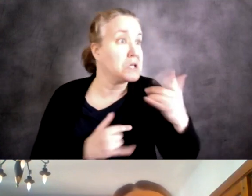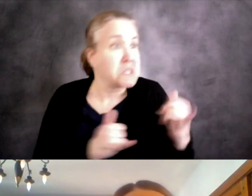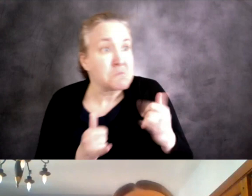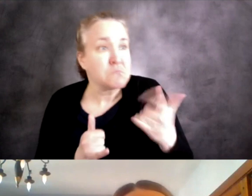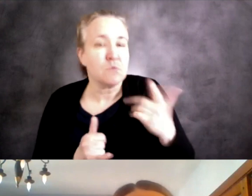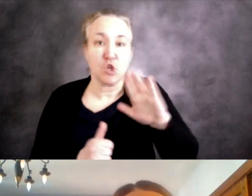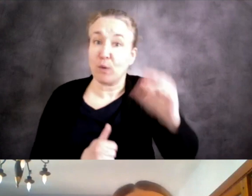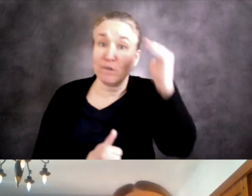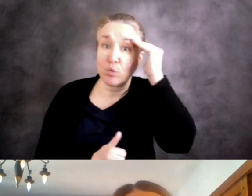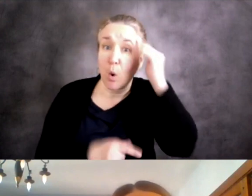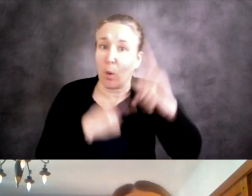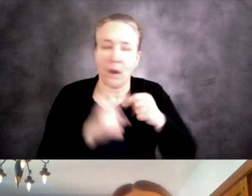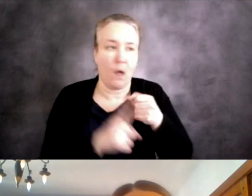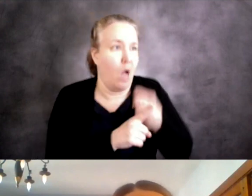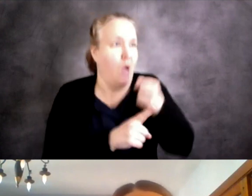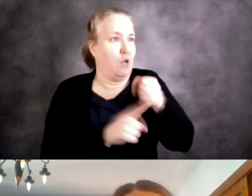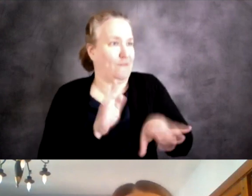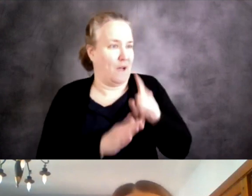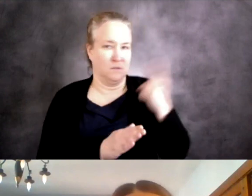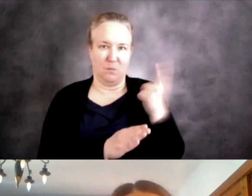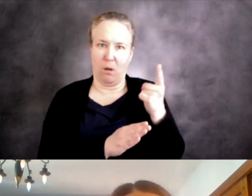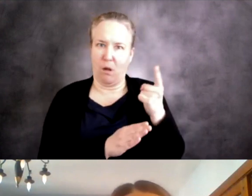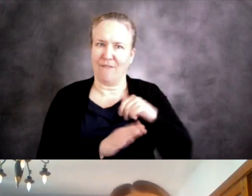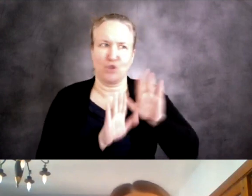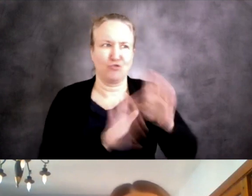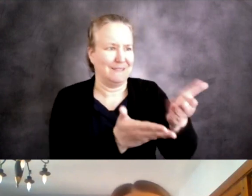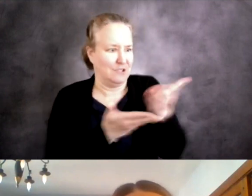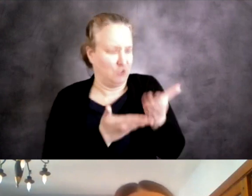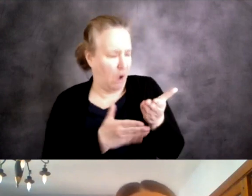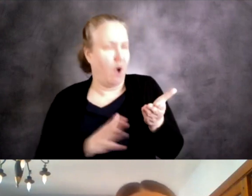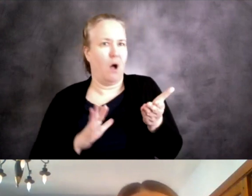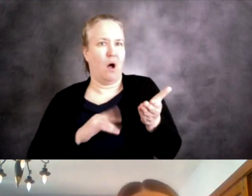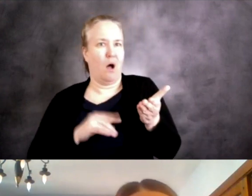find somebody that has a great suggestion for you that you can, then, take to your school.